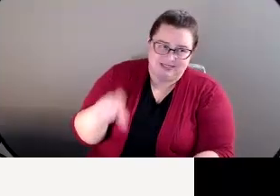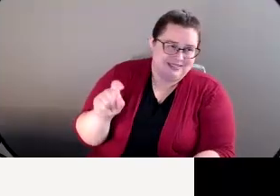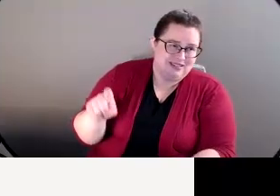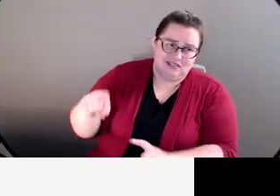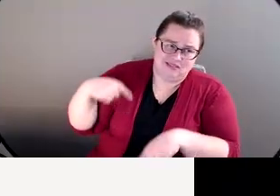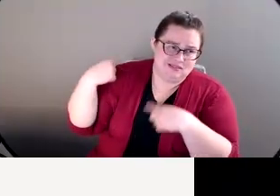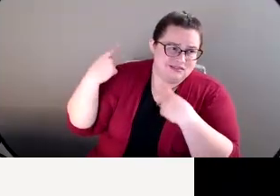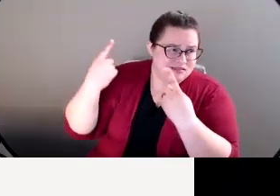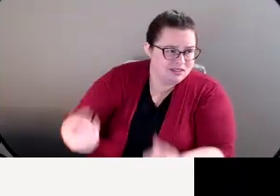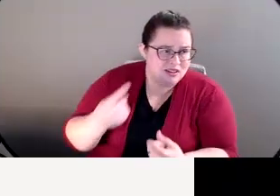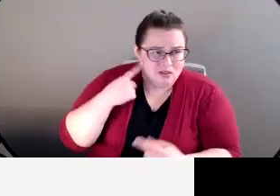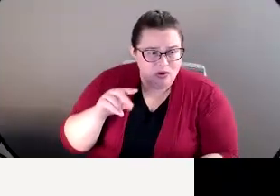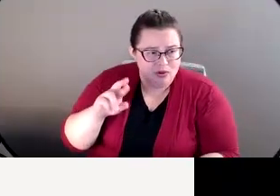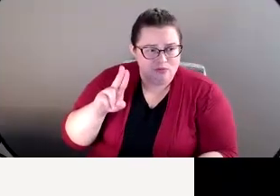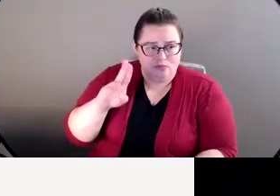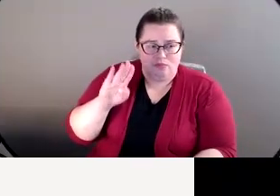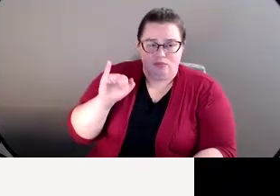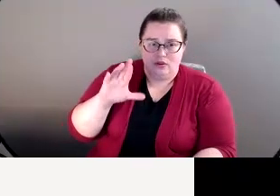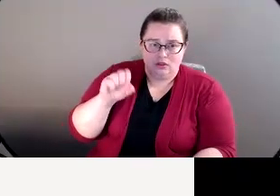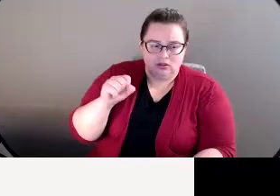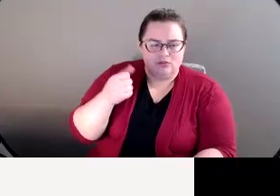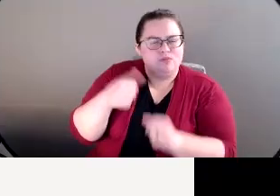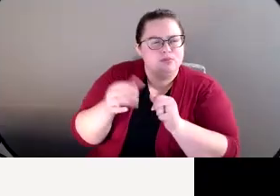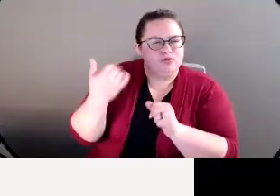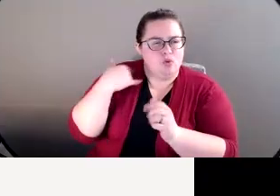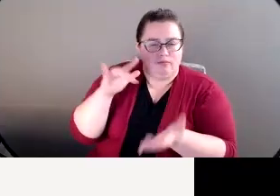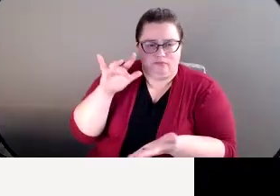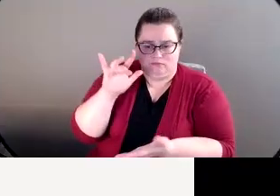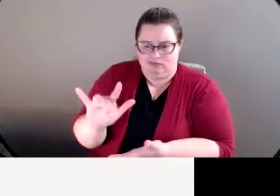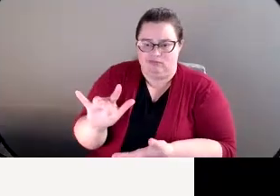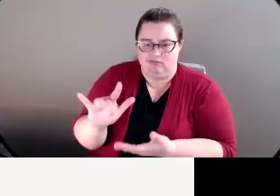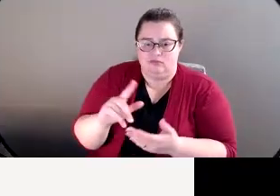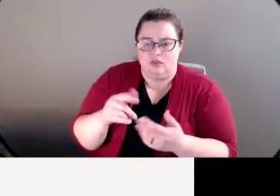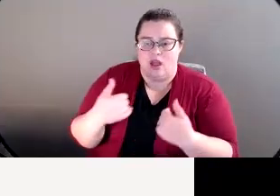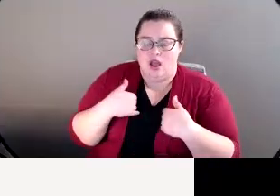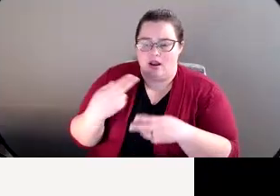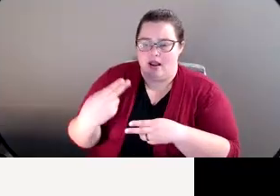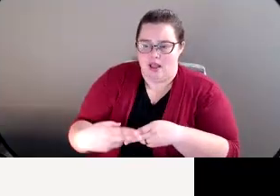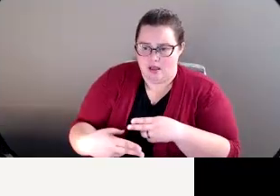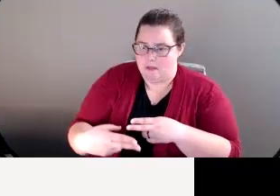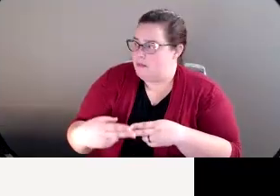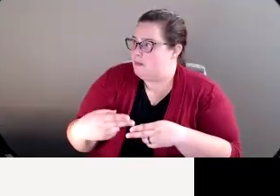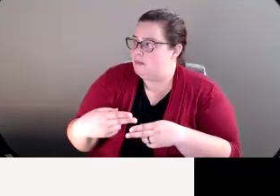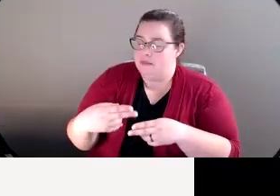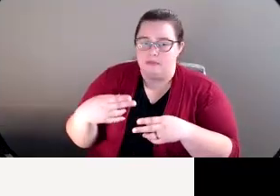If you recall before, when you clicked on rubrics, it simply had the name and, you know, sometimes there were